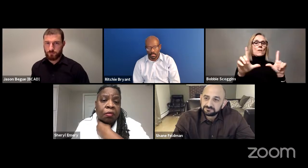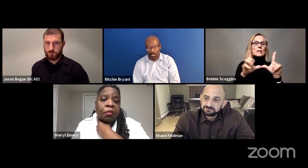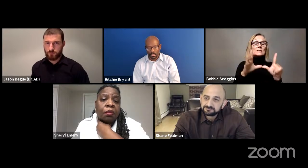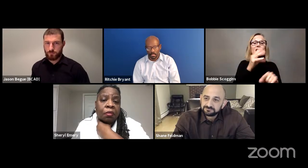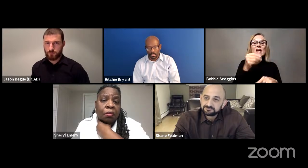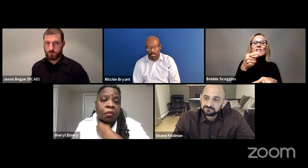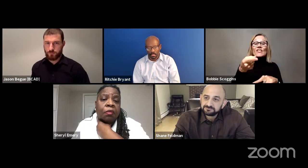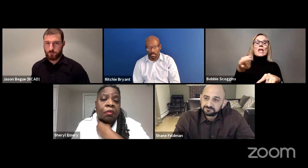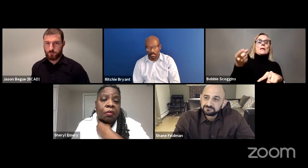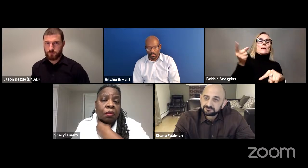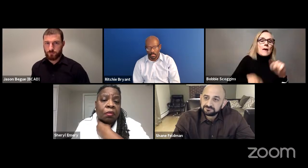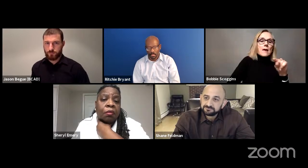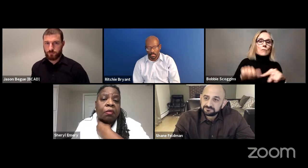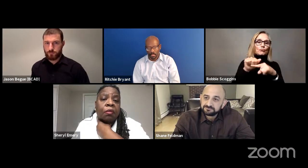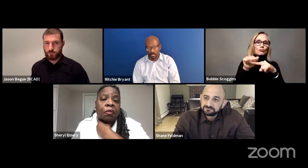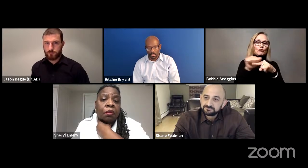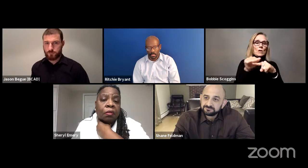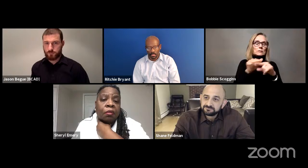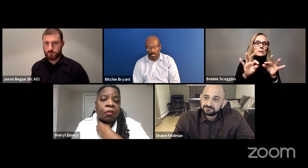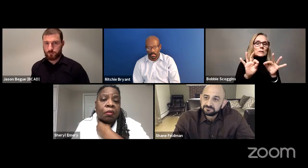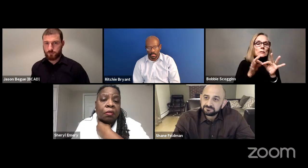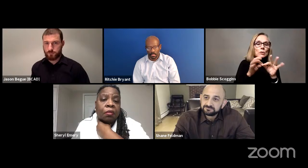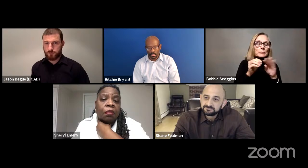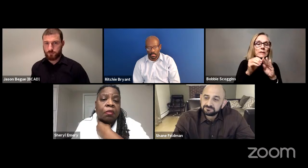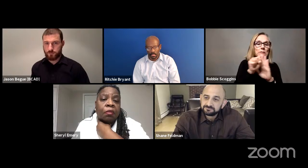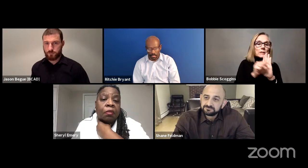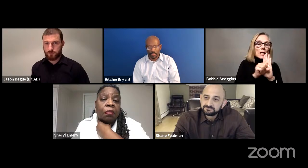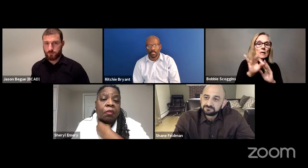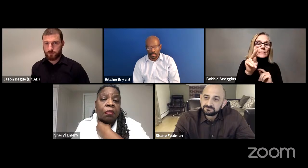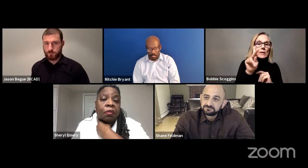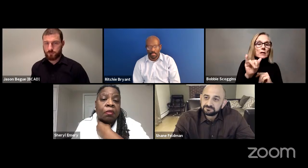but the license that they're given in the state of Kentucky. And therefore, they can